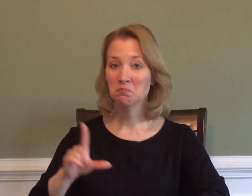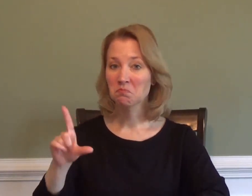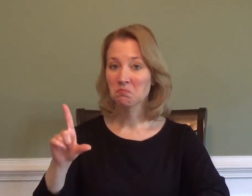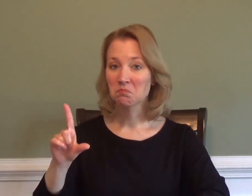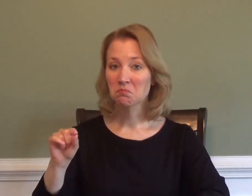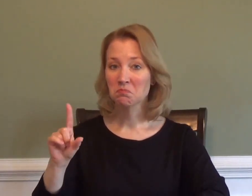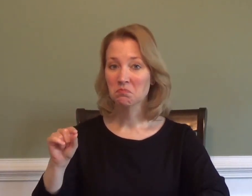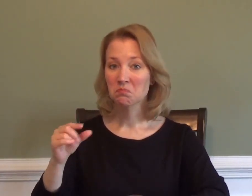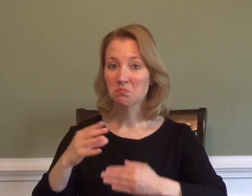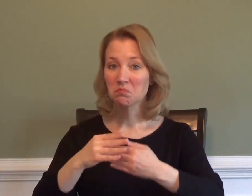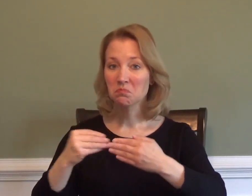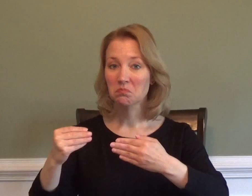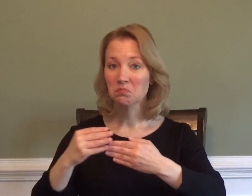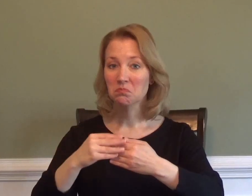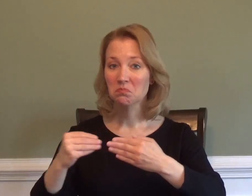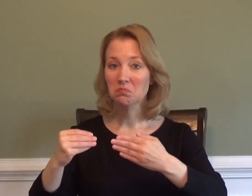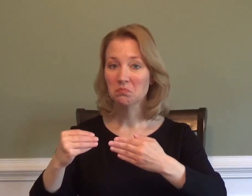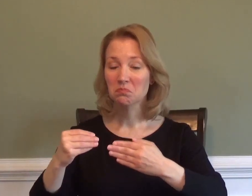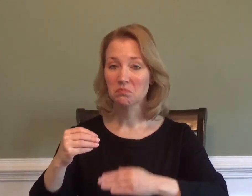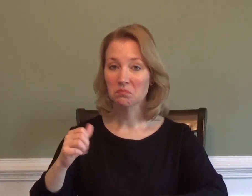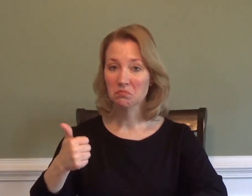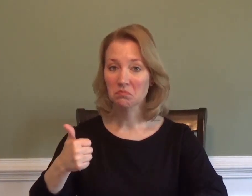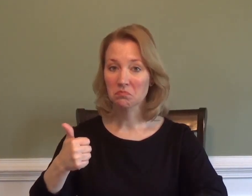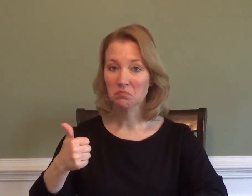$20.10